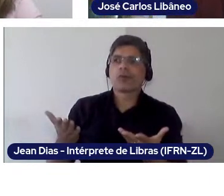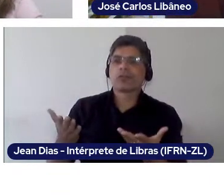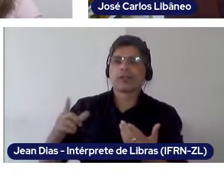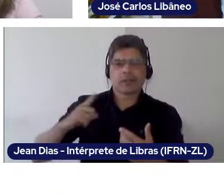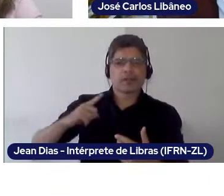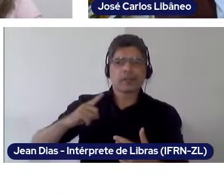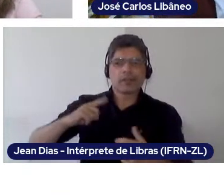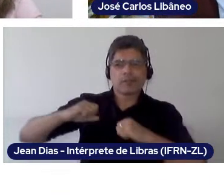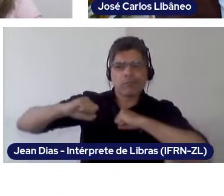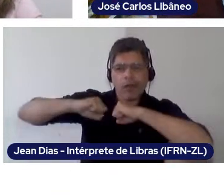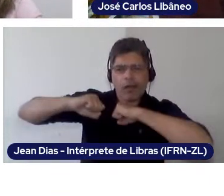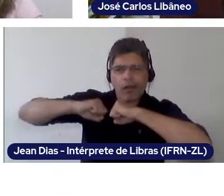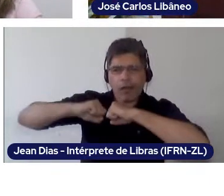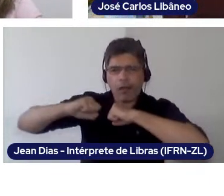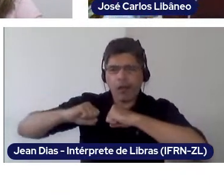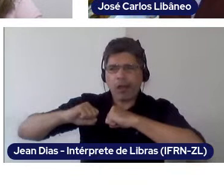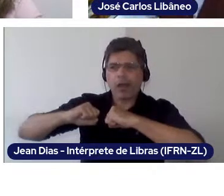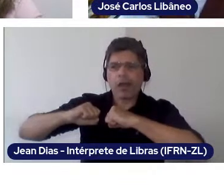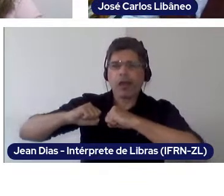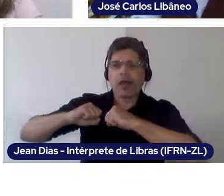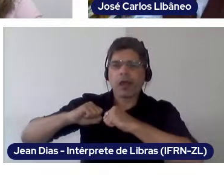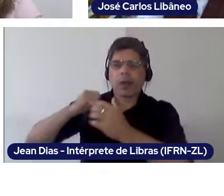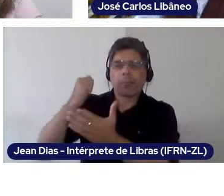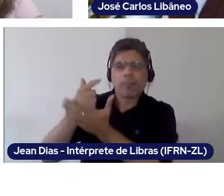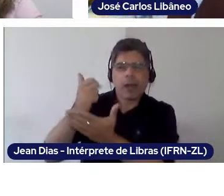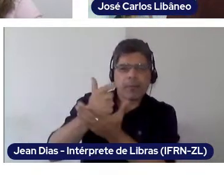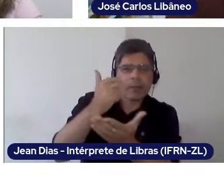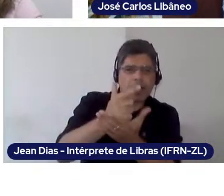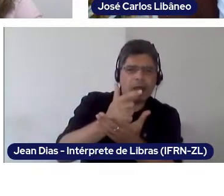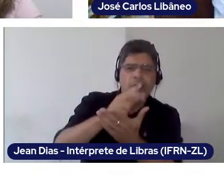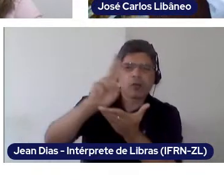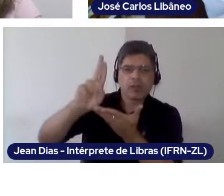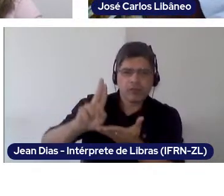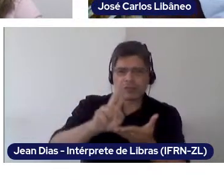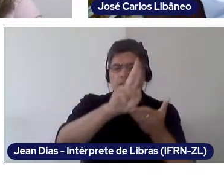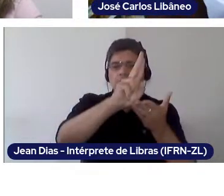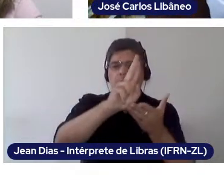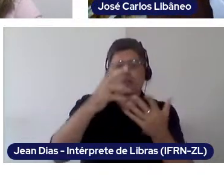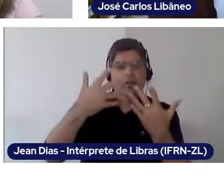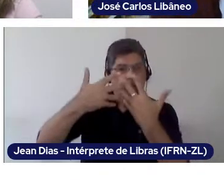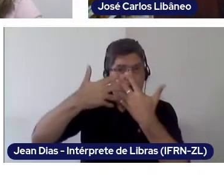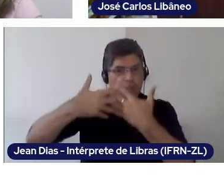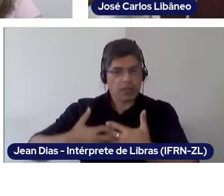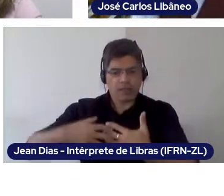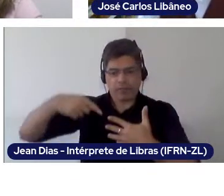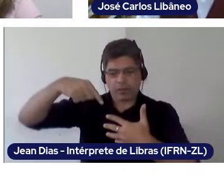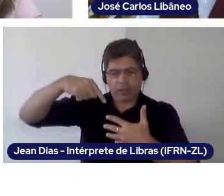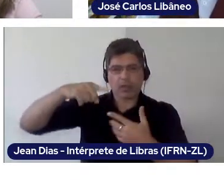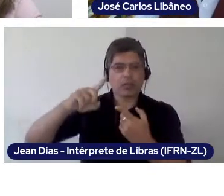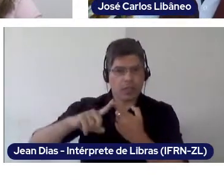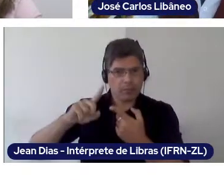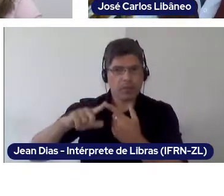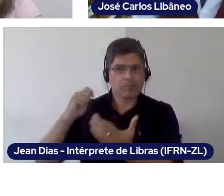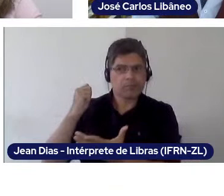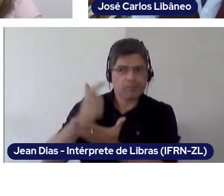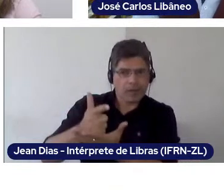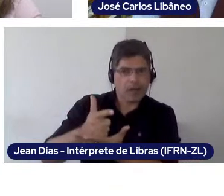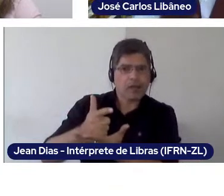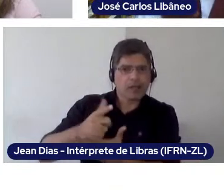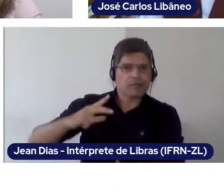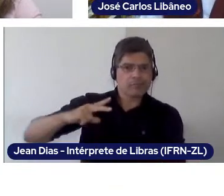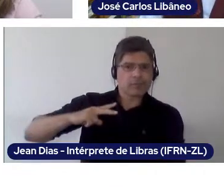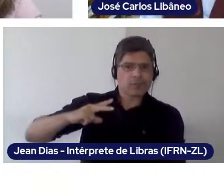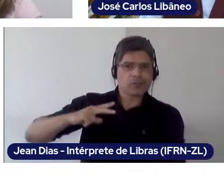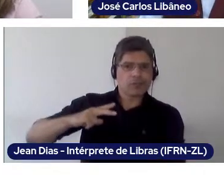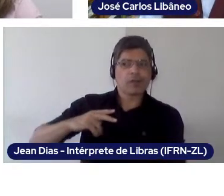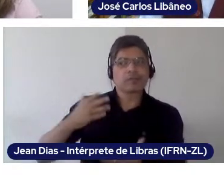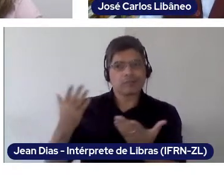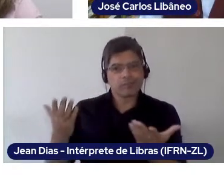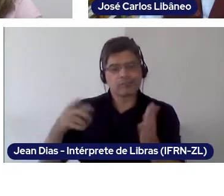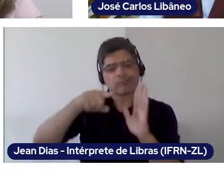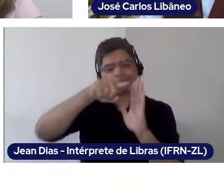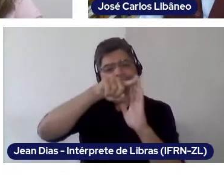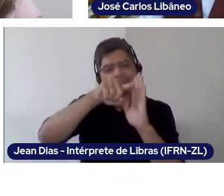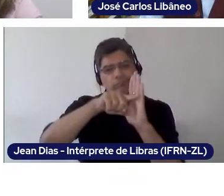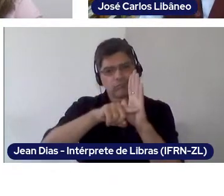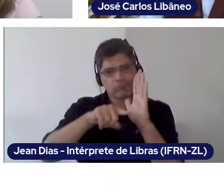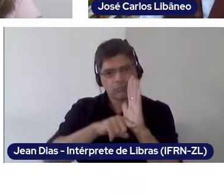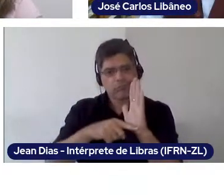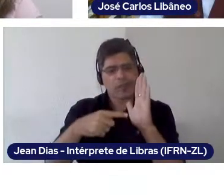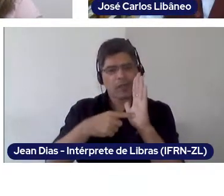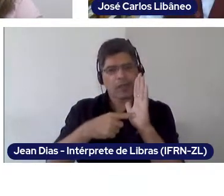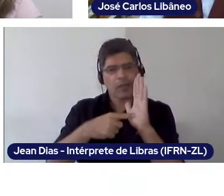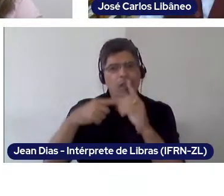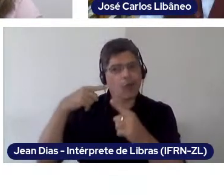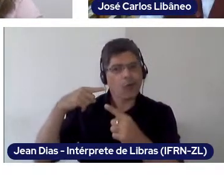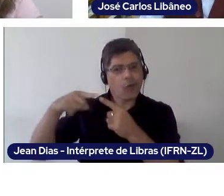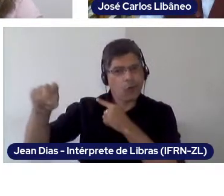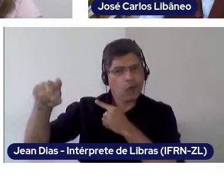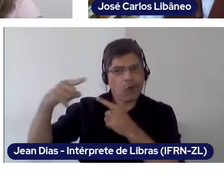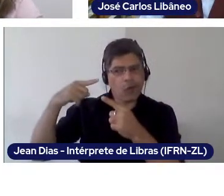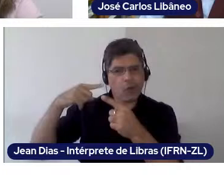IFRN for example would begin to charge the students in order to access it, this would end up being harmful for the justice related to higher education access,